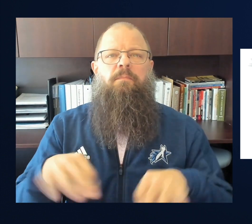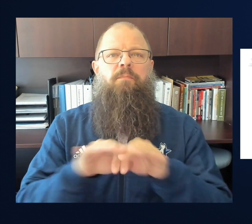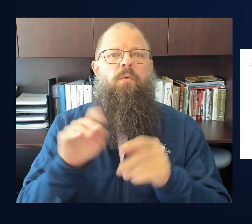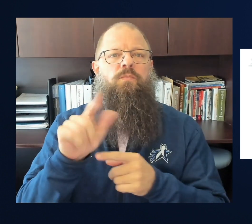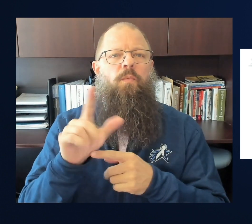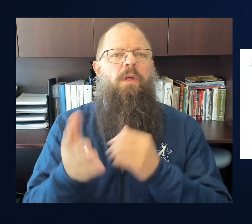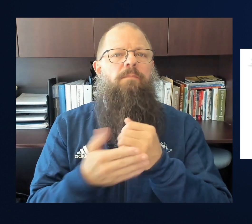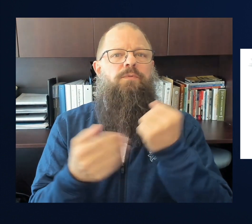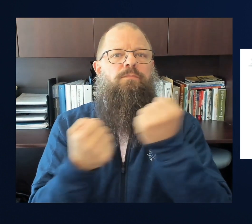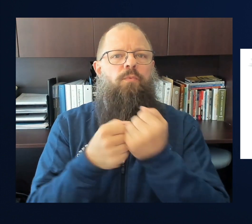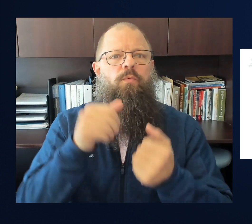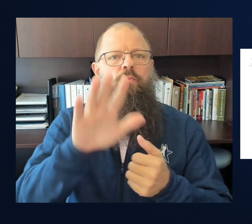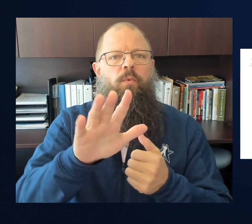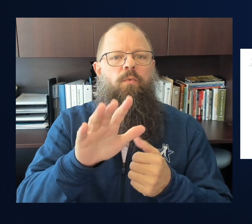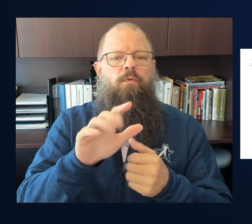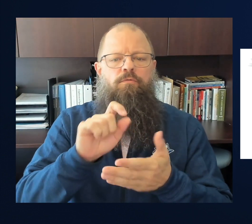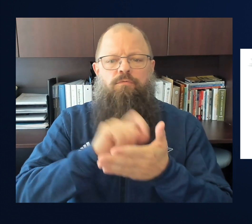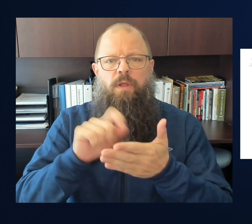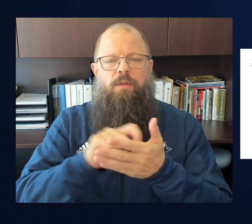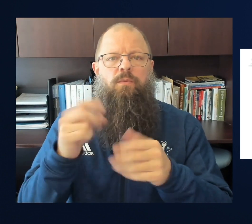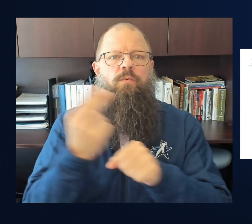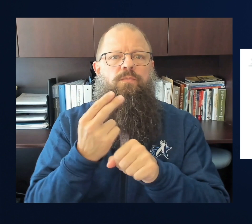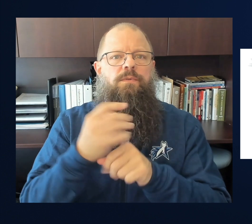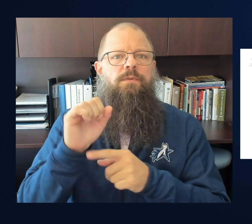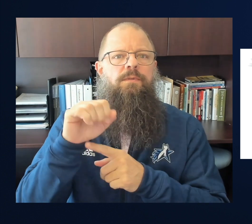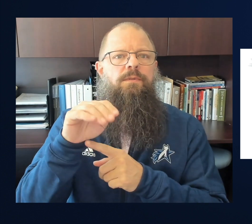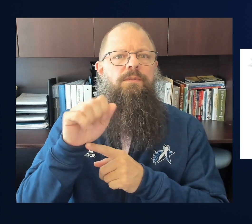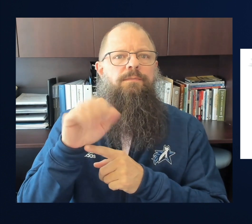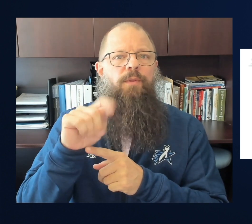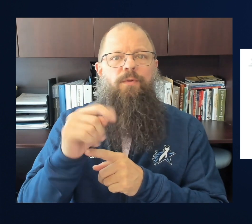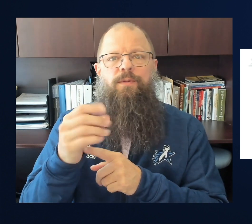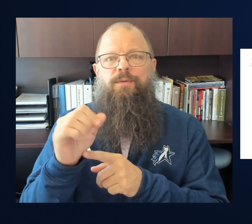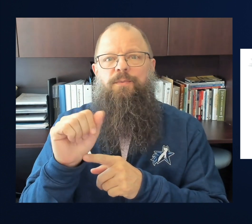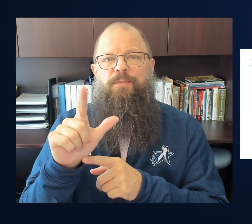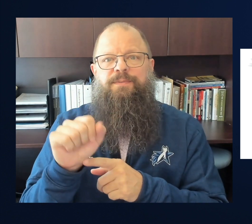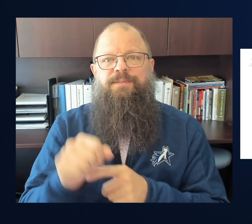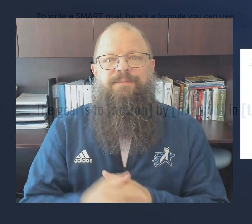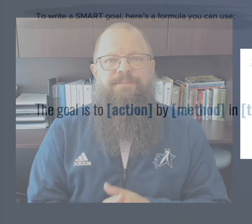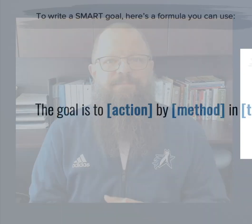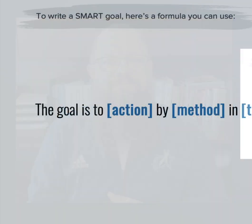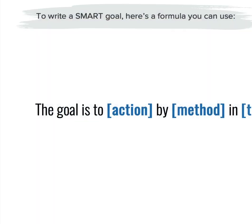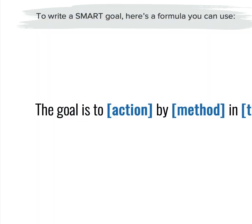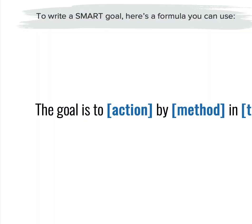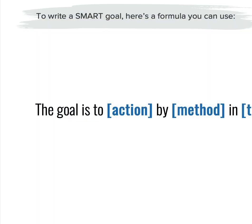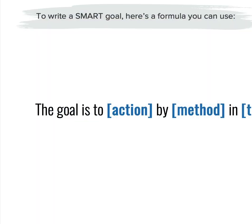play. This is an important tool to help you with writing those SMART goals.